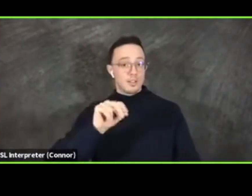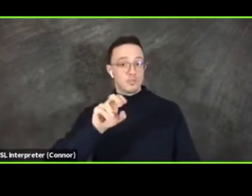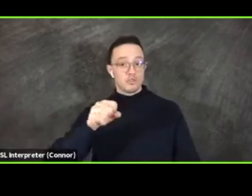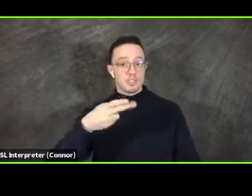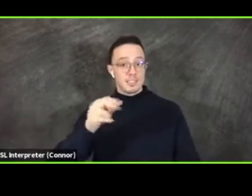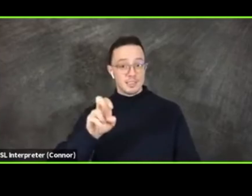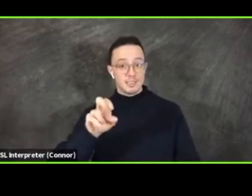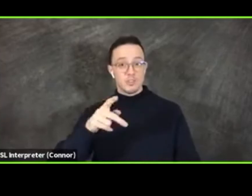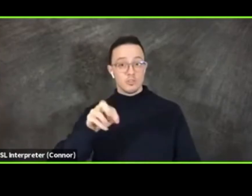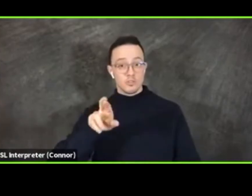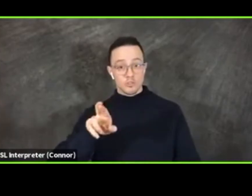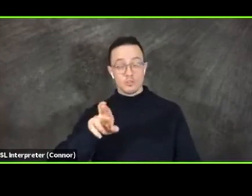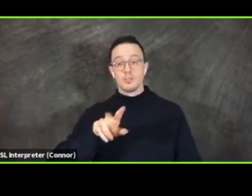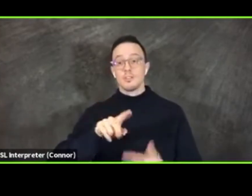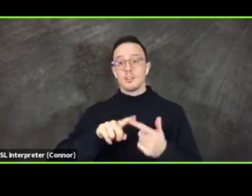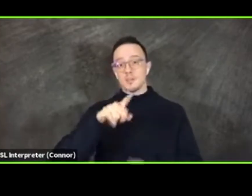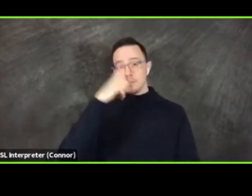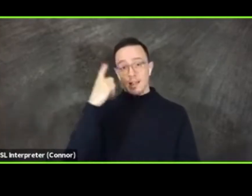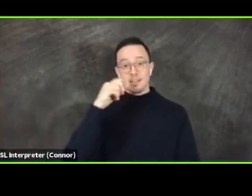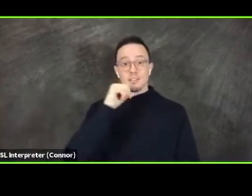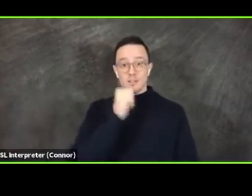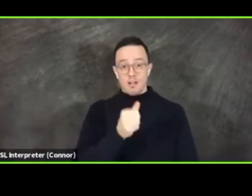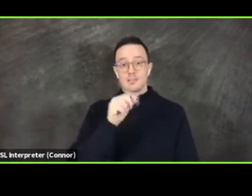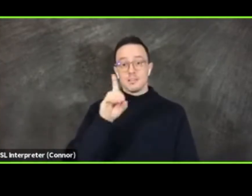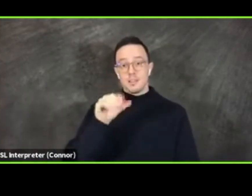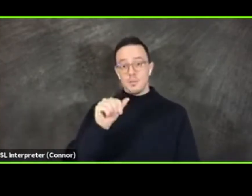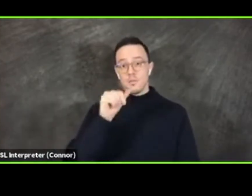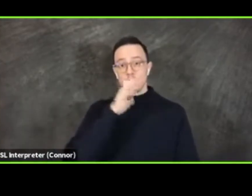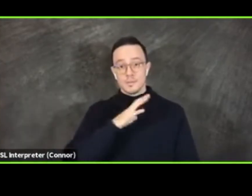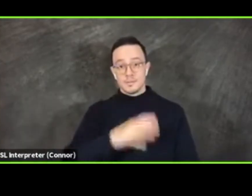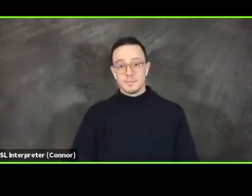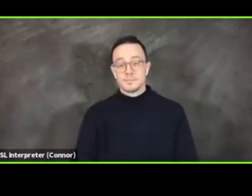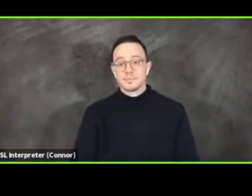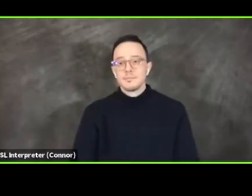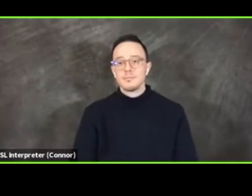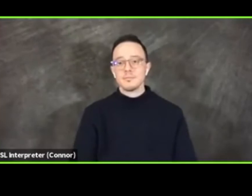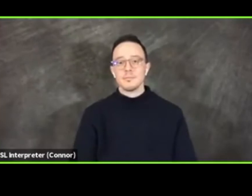DANCE, CULTURAL PRODUCTION AND FITNESS AND WELLNESS WITH FOCUS ON THE CONTEMPORARY CARIBBEAN